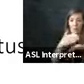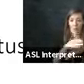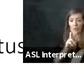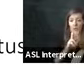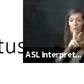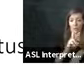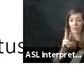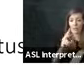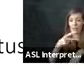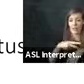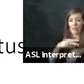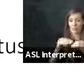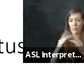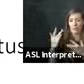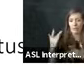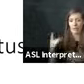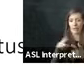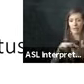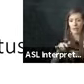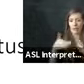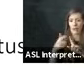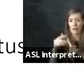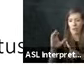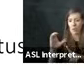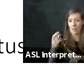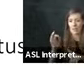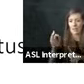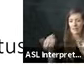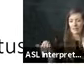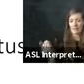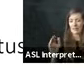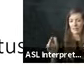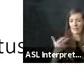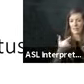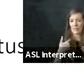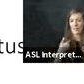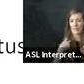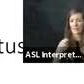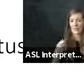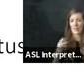times more likely to die from COVID-19 than are vaccinated individuals.